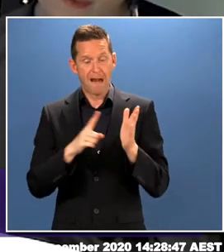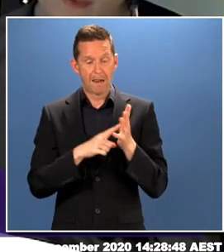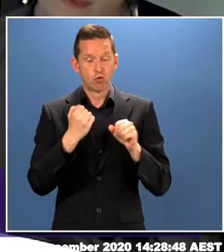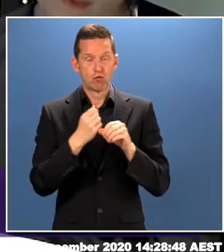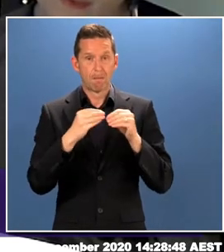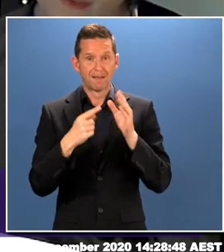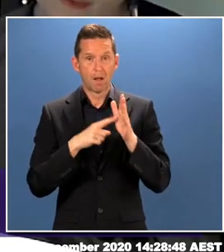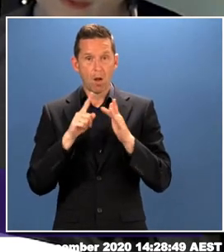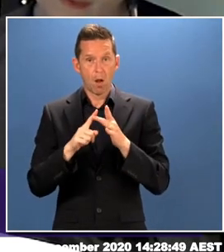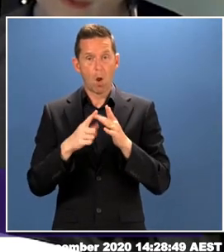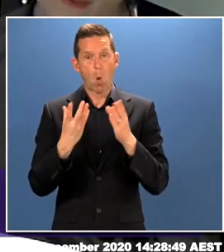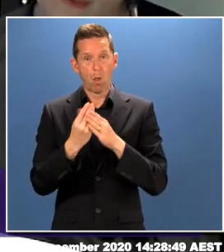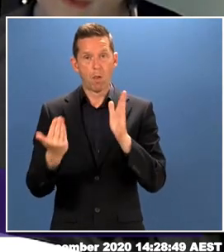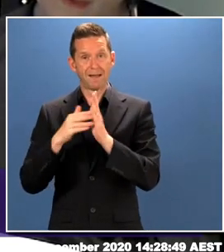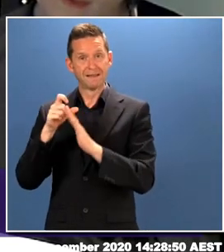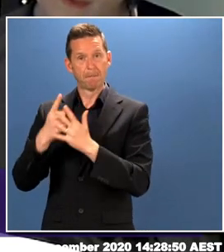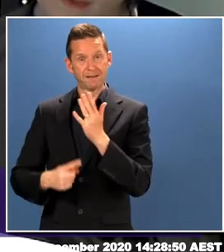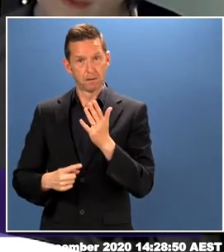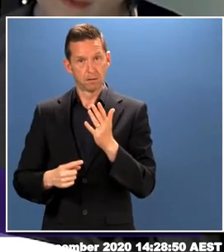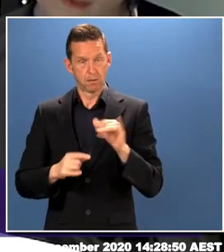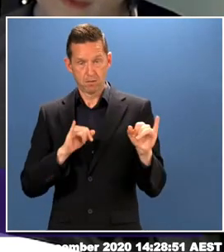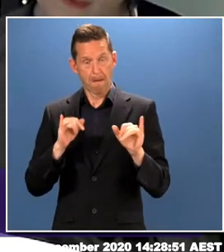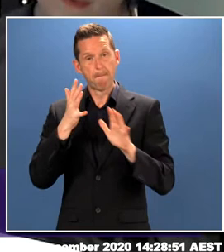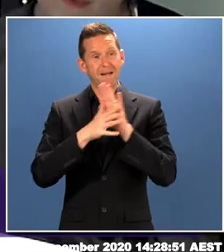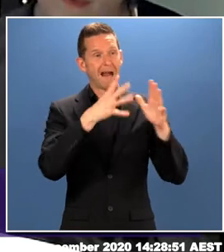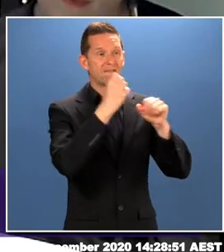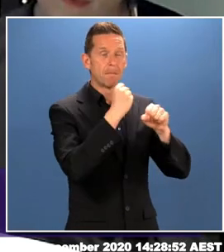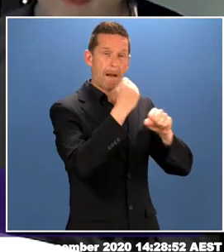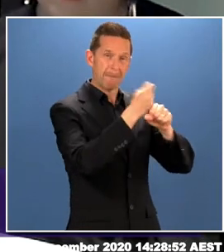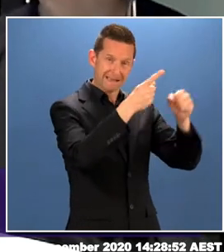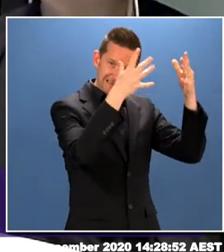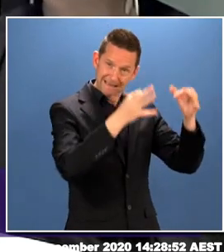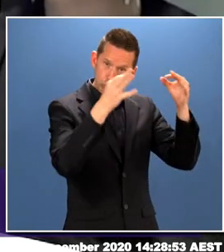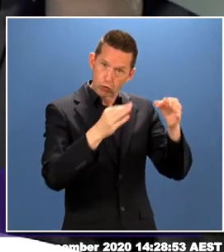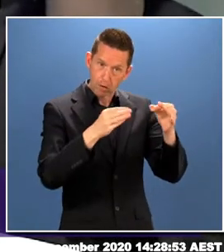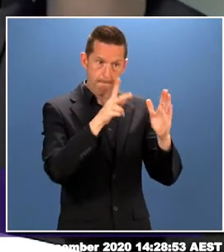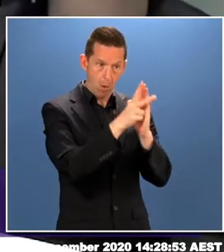actually lead to adverse public policy outcomes that fail to address the unique